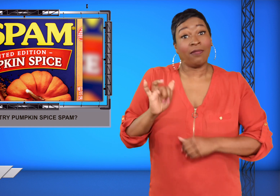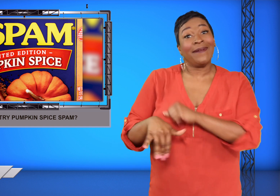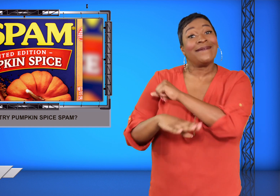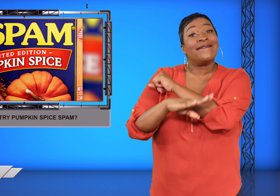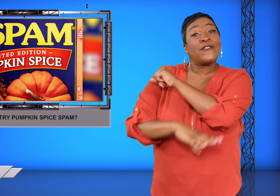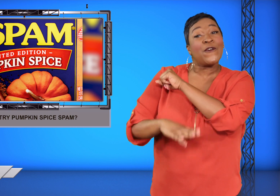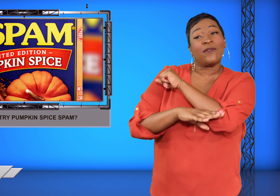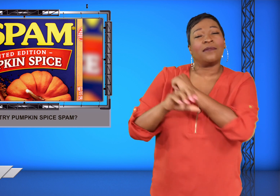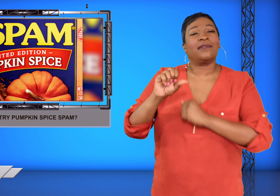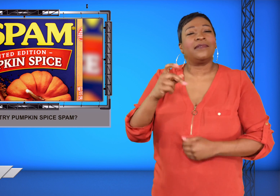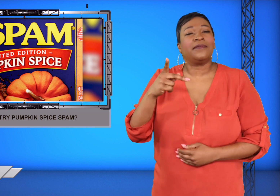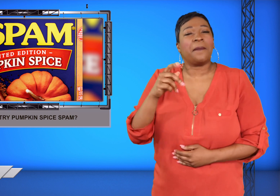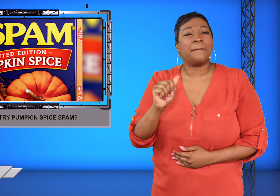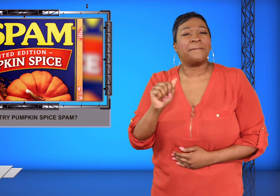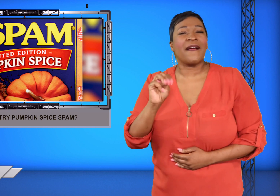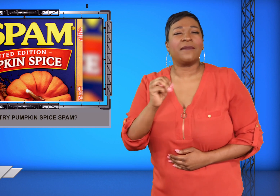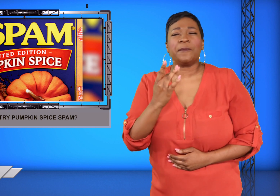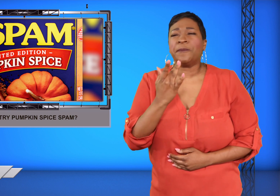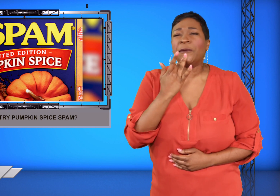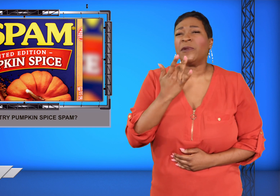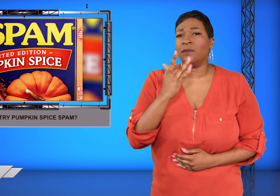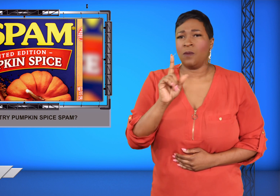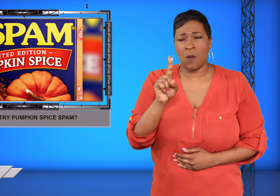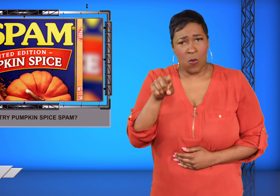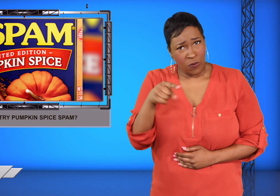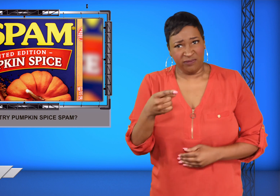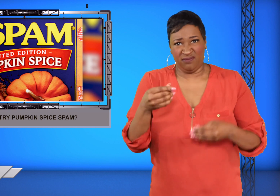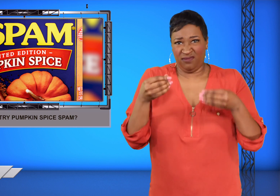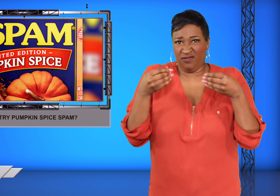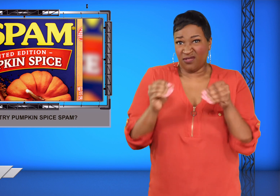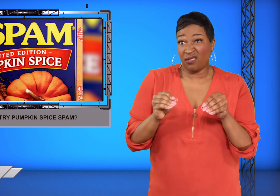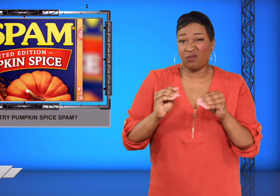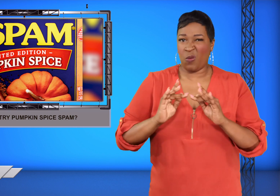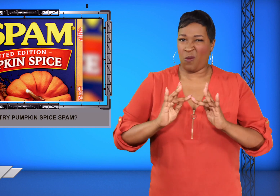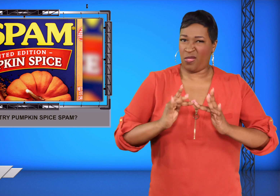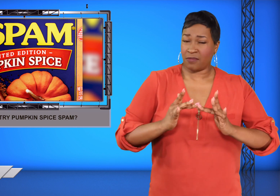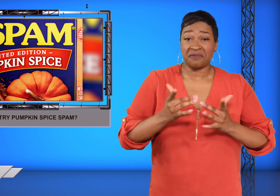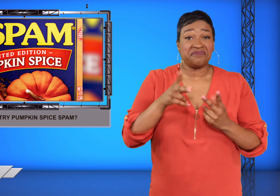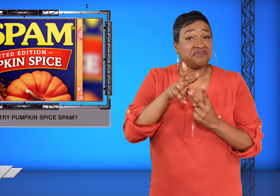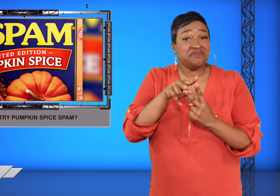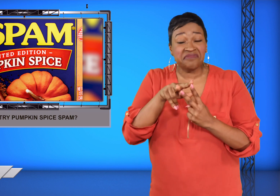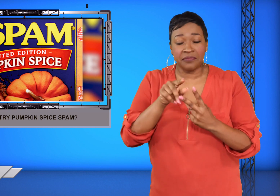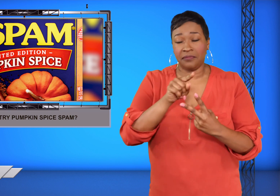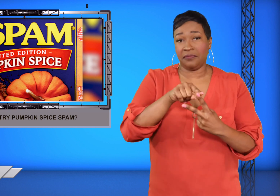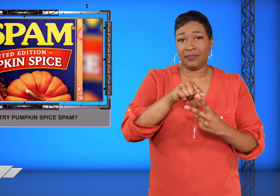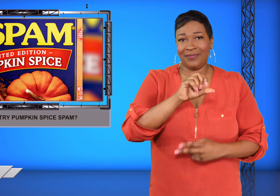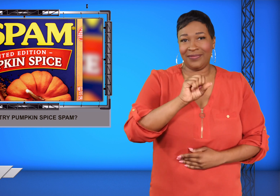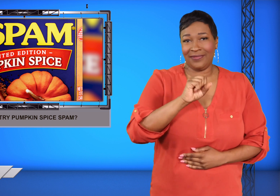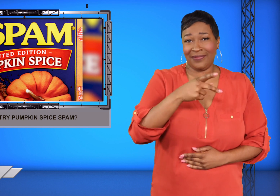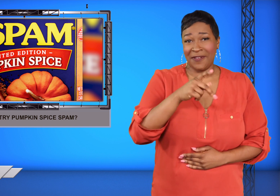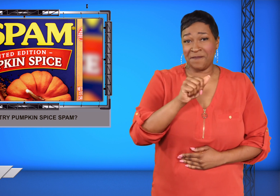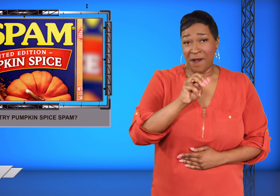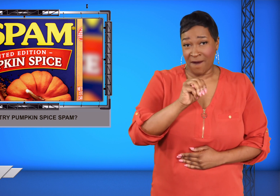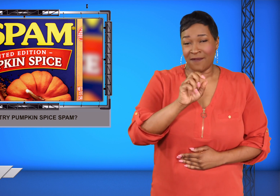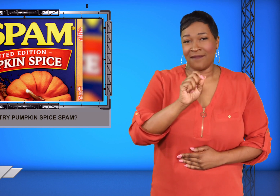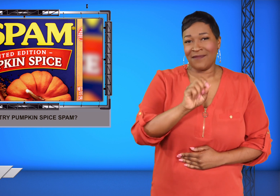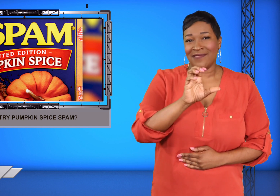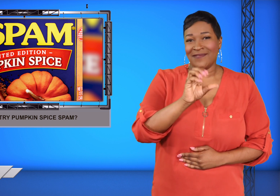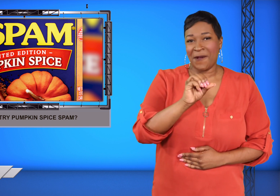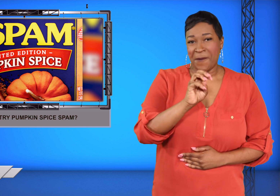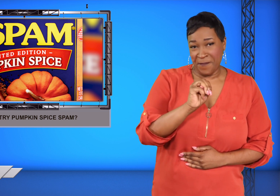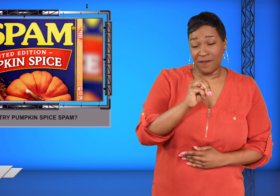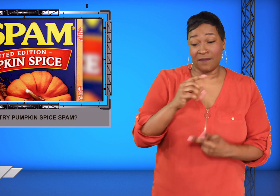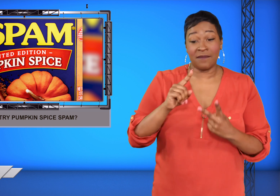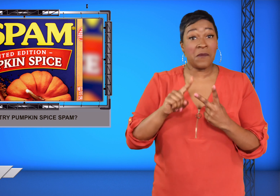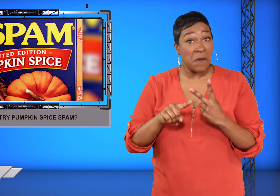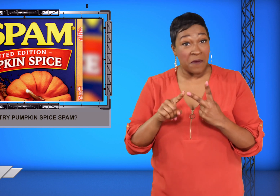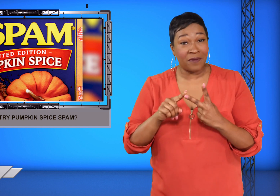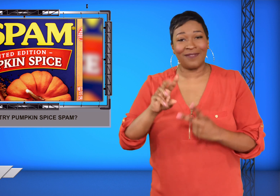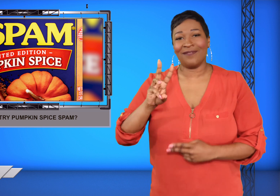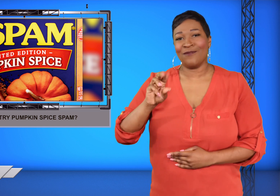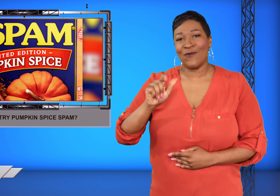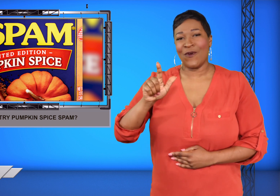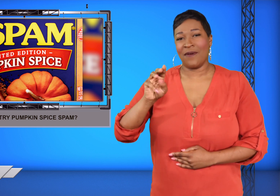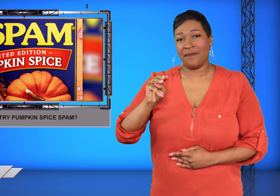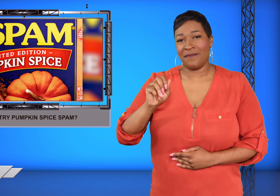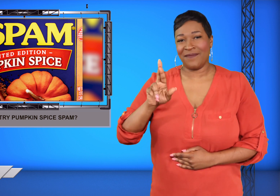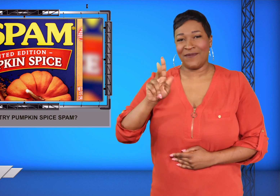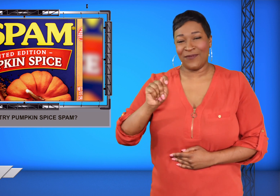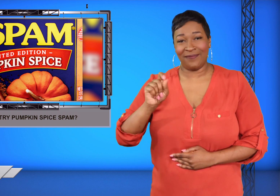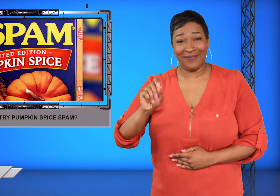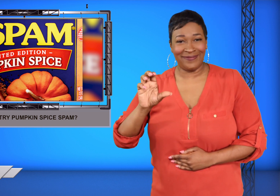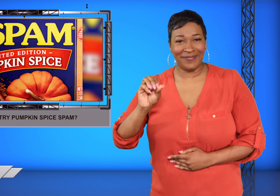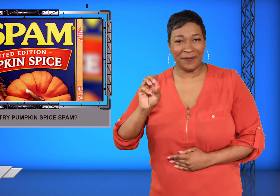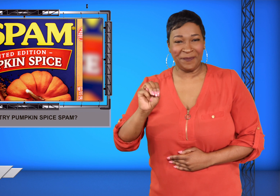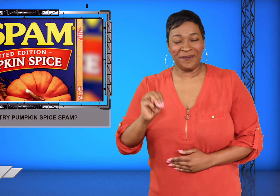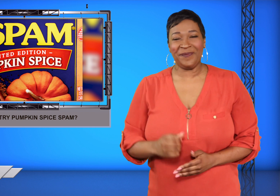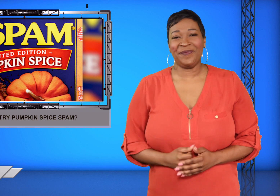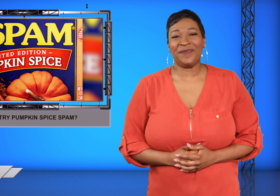This autumnal spam flavor is only sold at SPAM.com or Walmart.com.